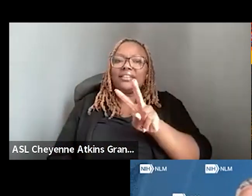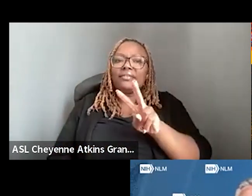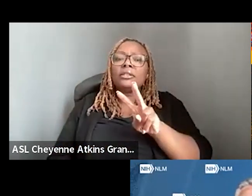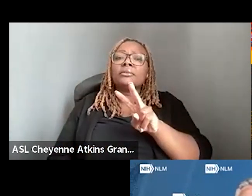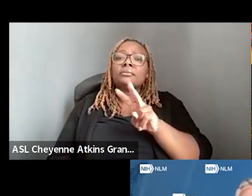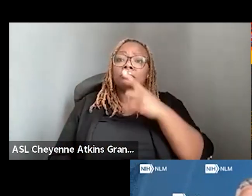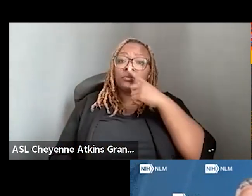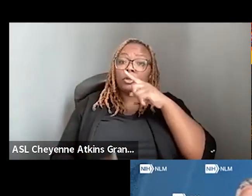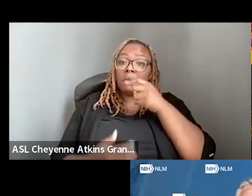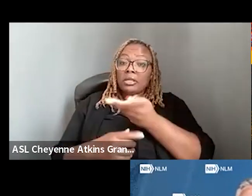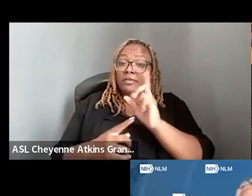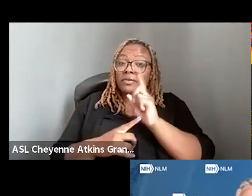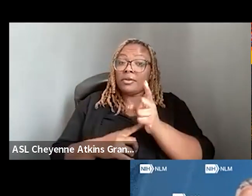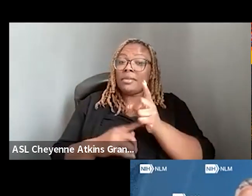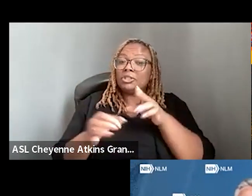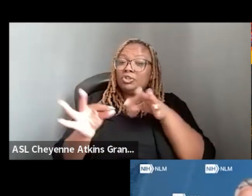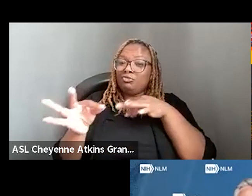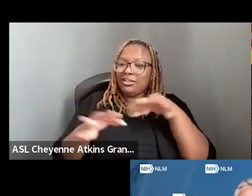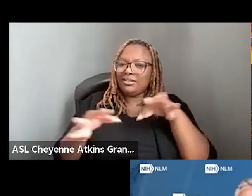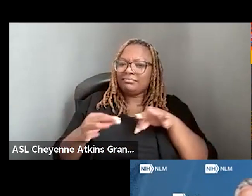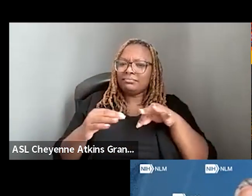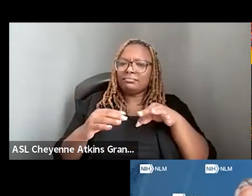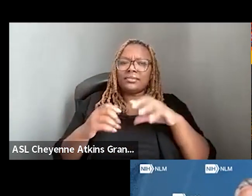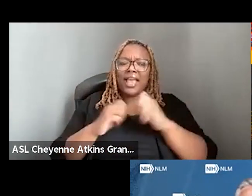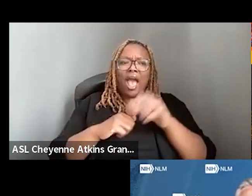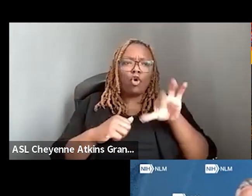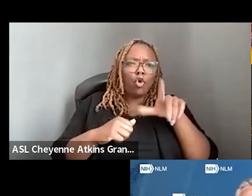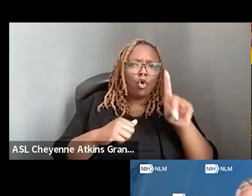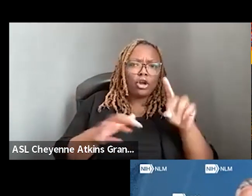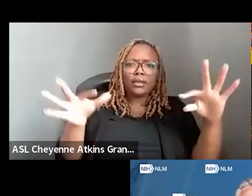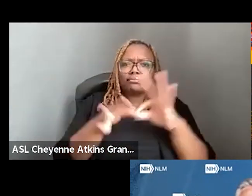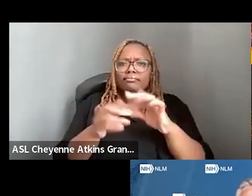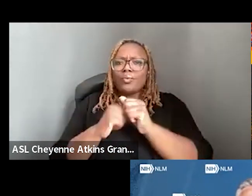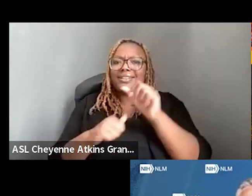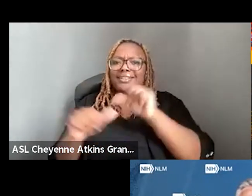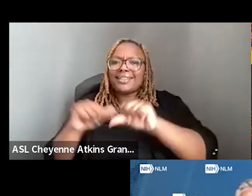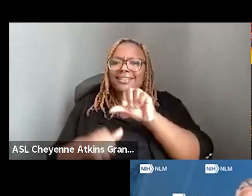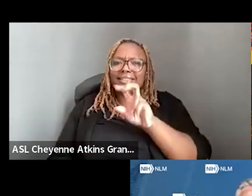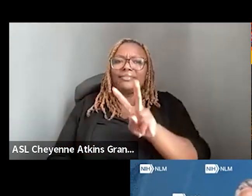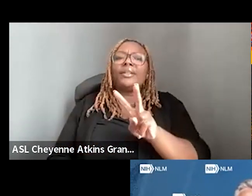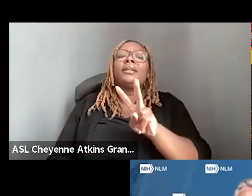a few minutes just to kind of level set how ORCID works with SciENcv, just to answer a lot